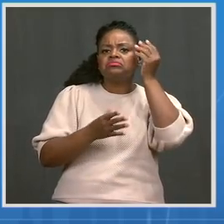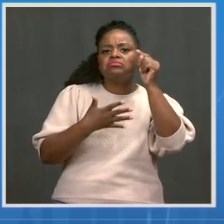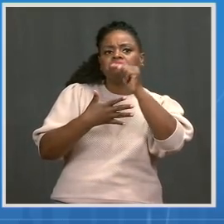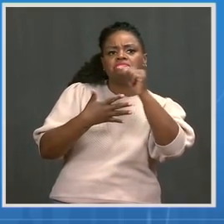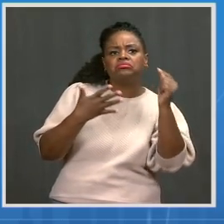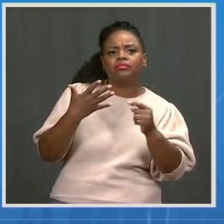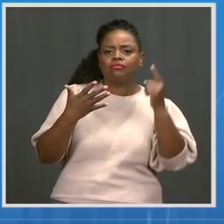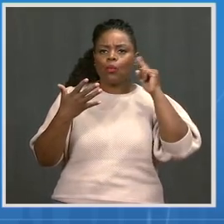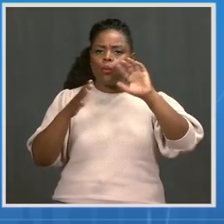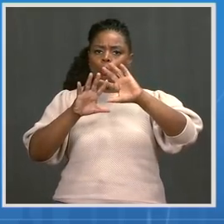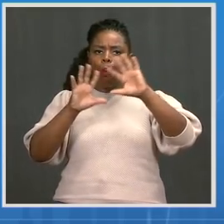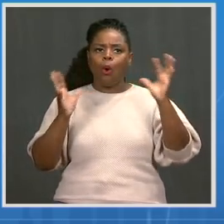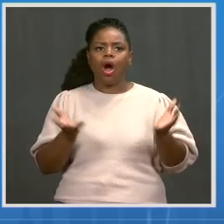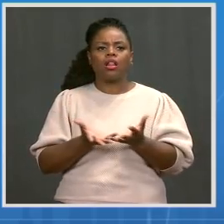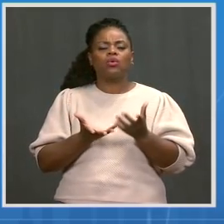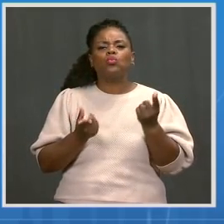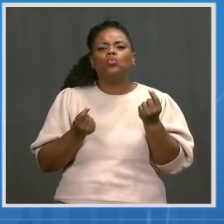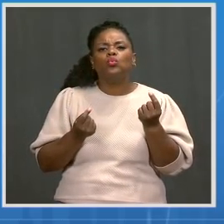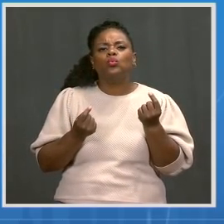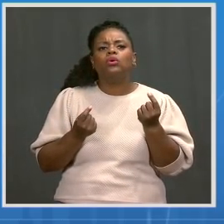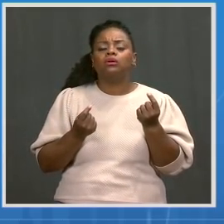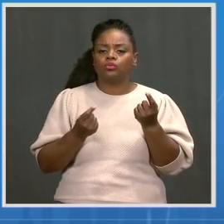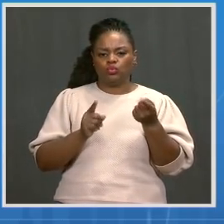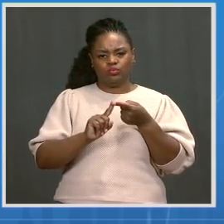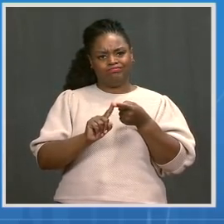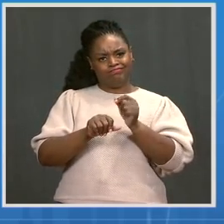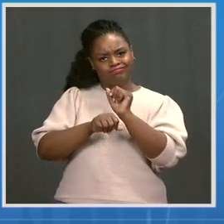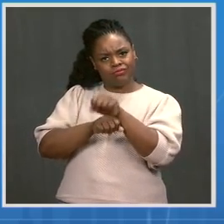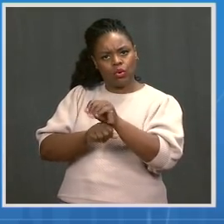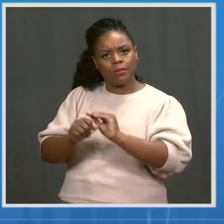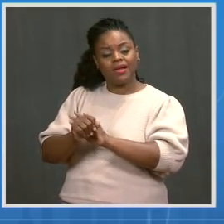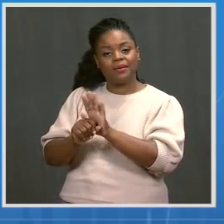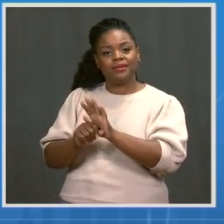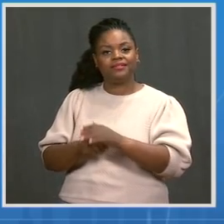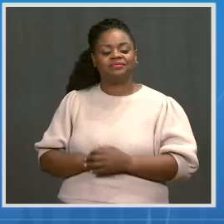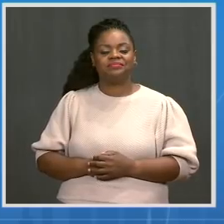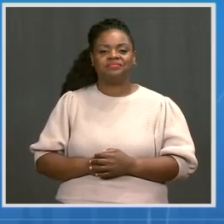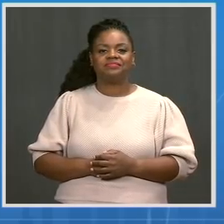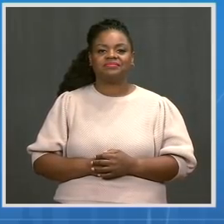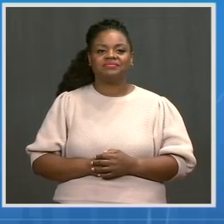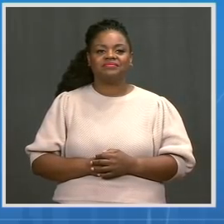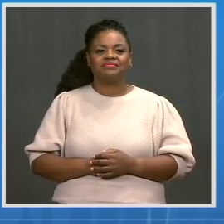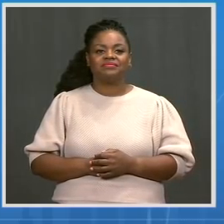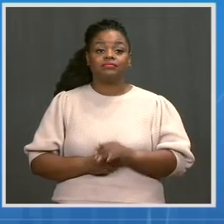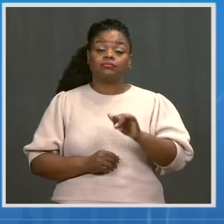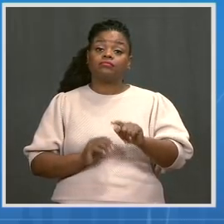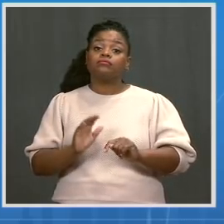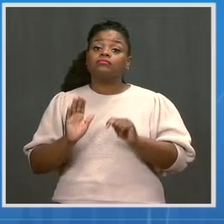to defeat the virus and set what, at the time, seemed like an audacious goal for the country: